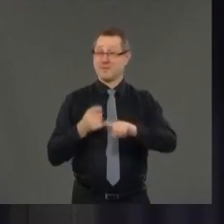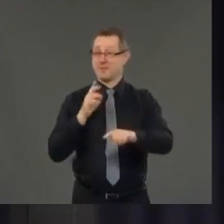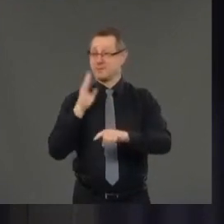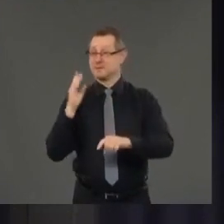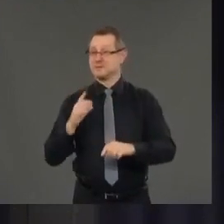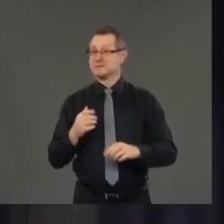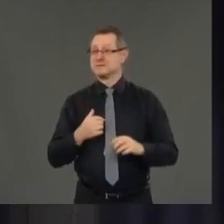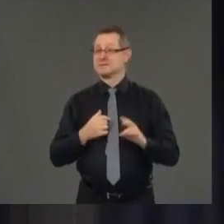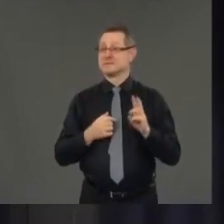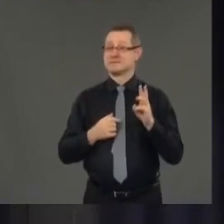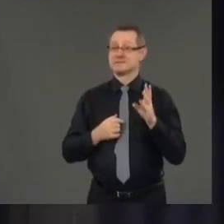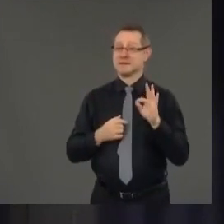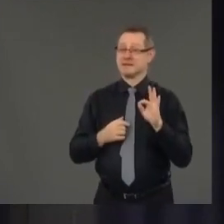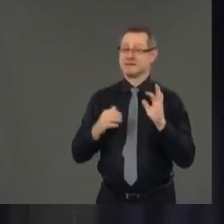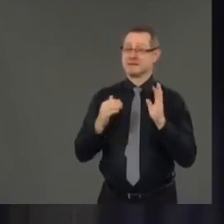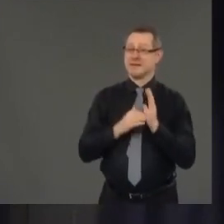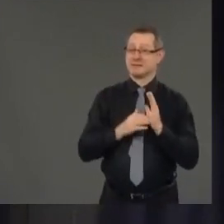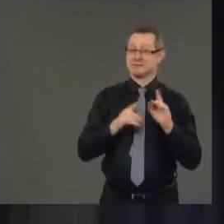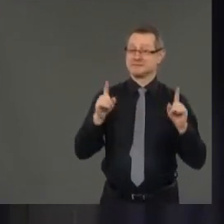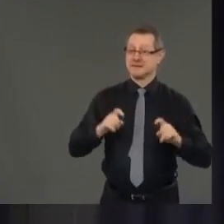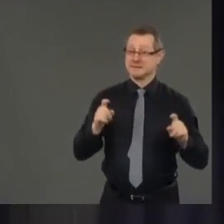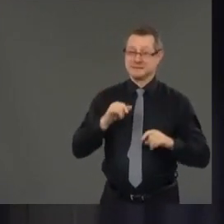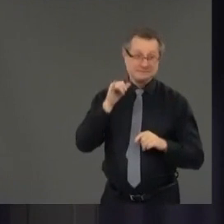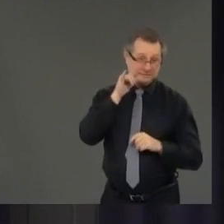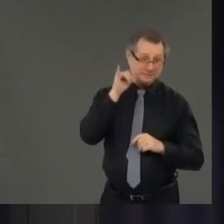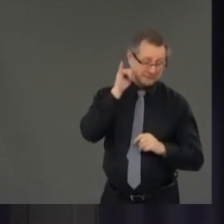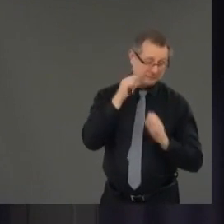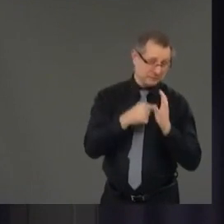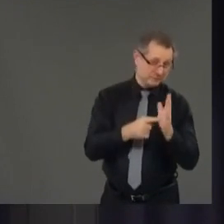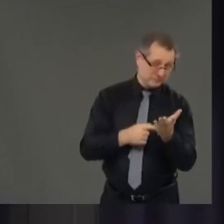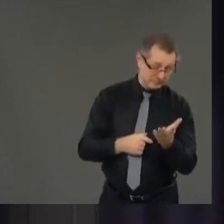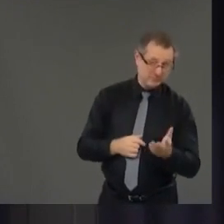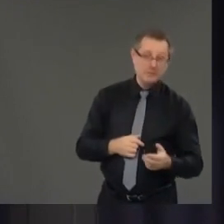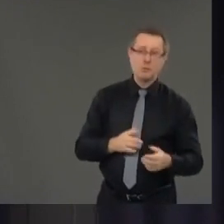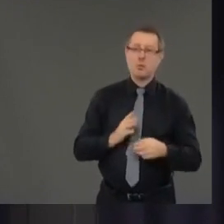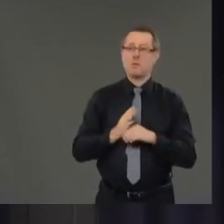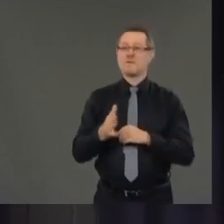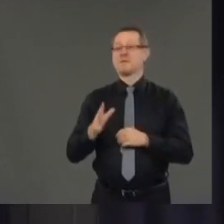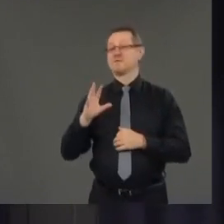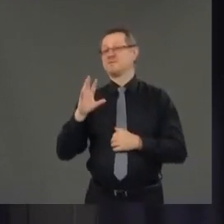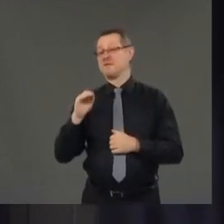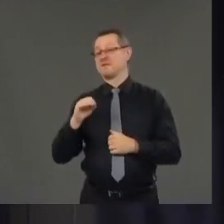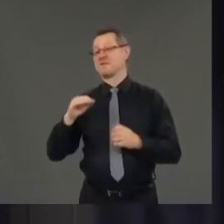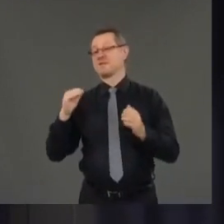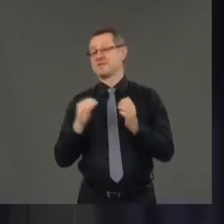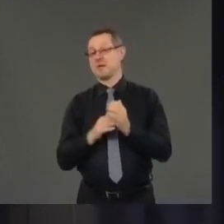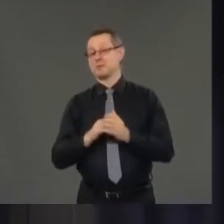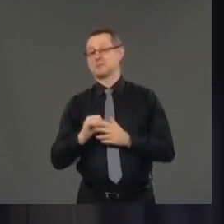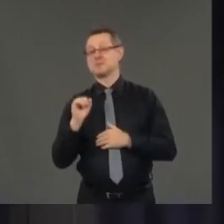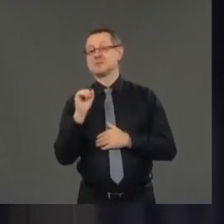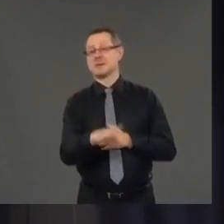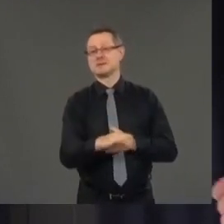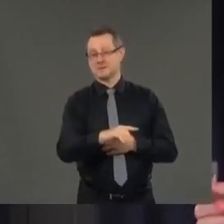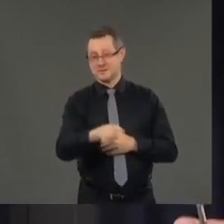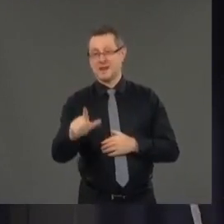TESTING, THOSE AREN'T GOING TO THE LABS WHERE YOU SEE LONGER DELAYS. FOR EXAMPLE, 59,000 TESTS